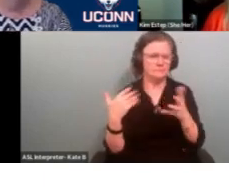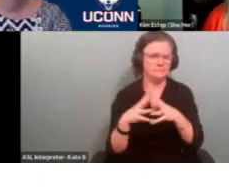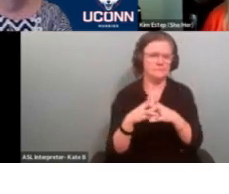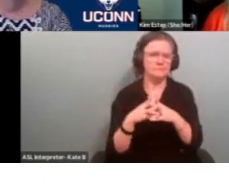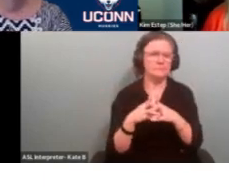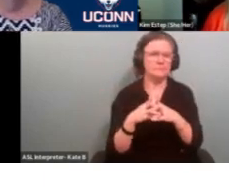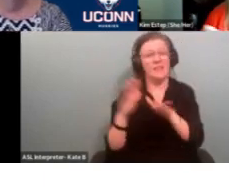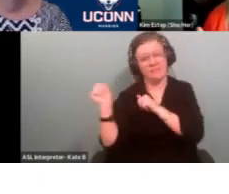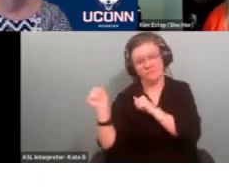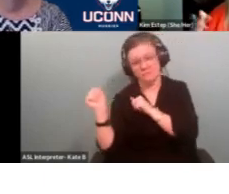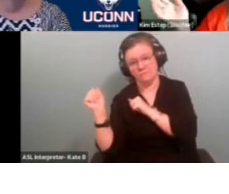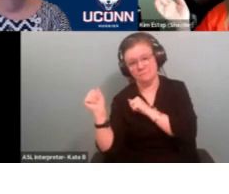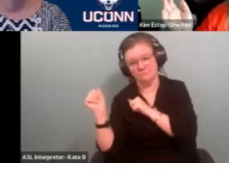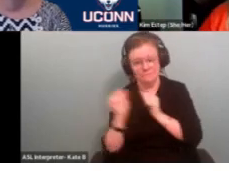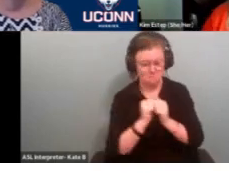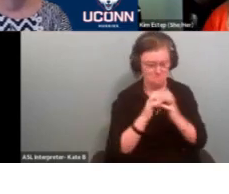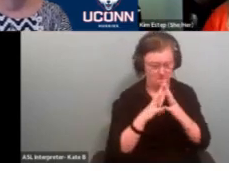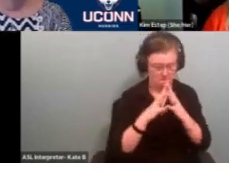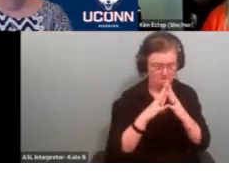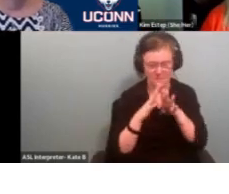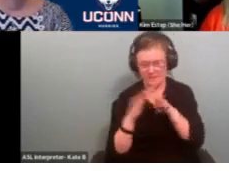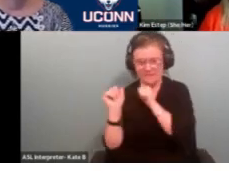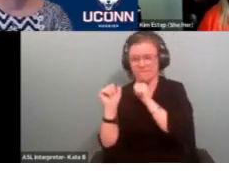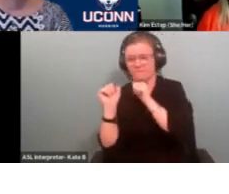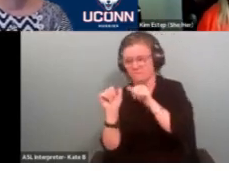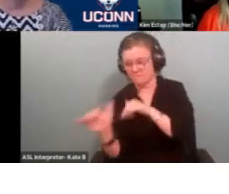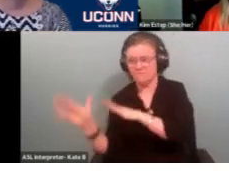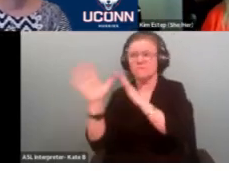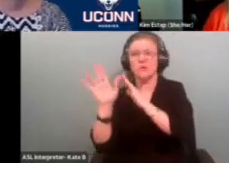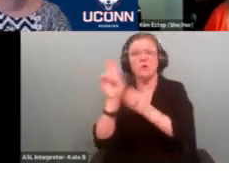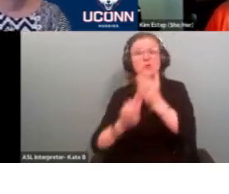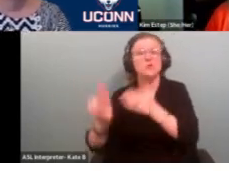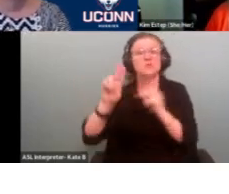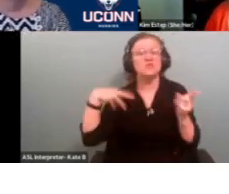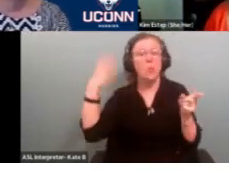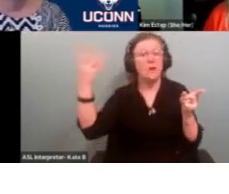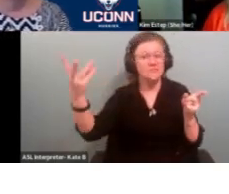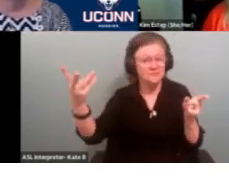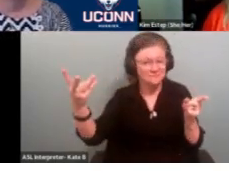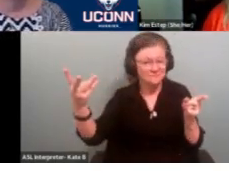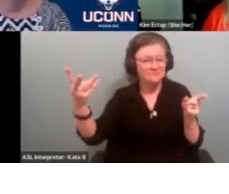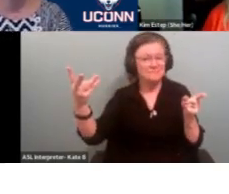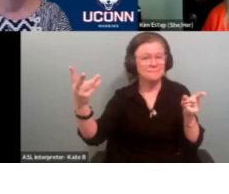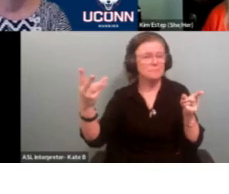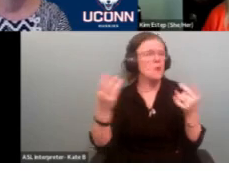left, like he started it and left and went off to the University of Washington. And we still partner with him today. He